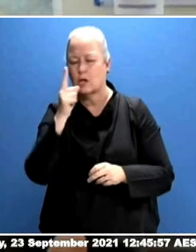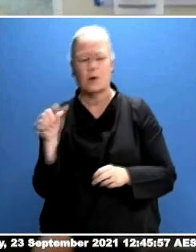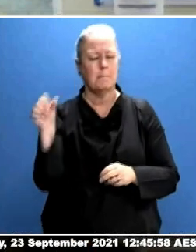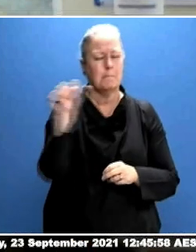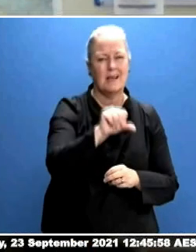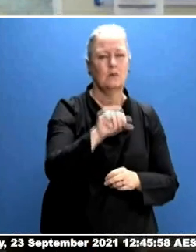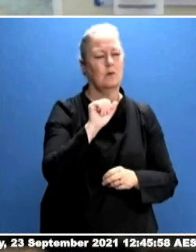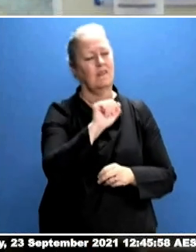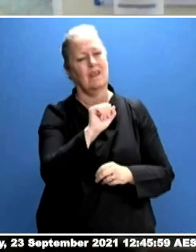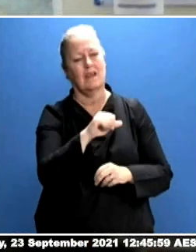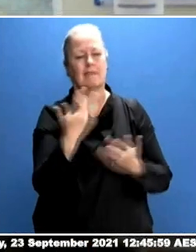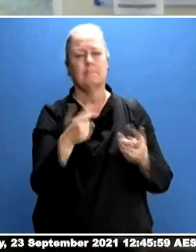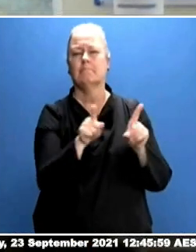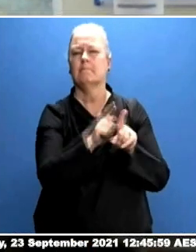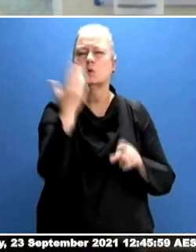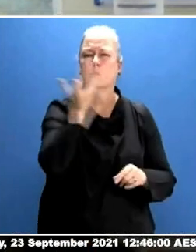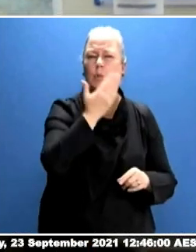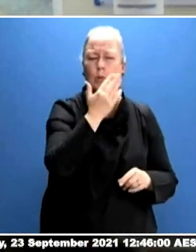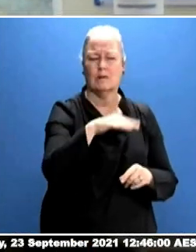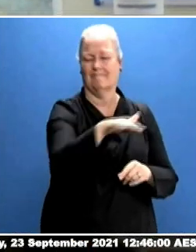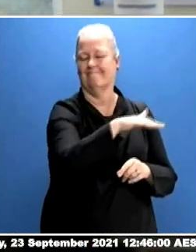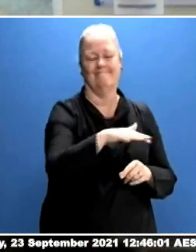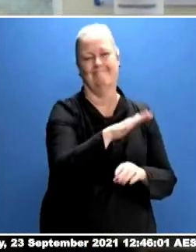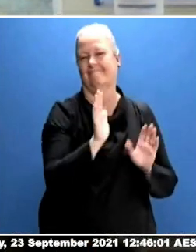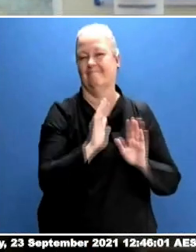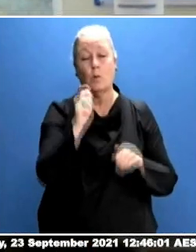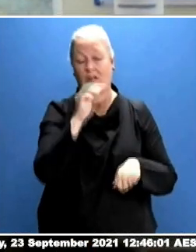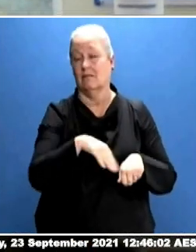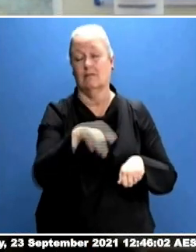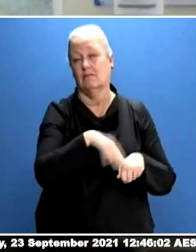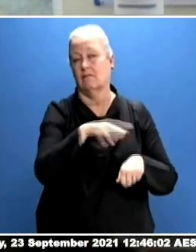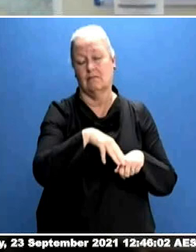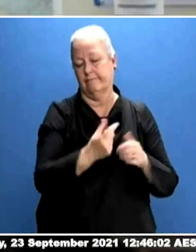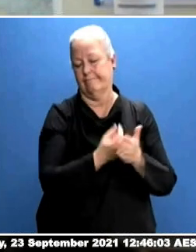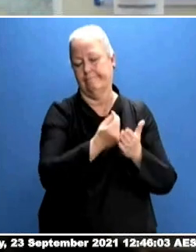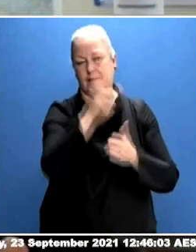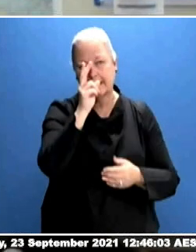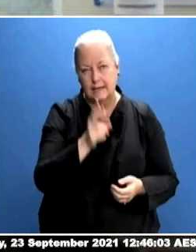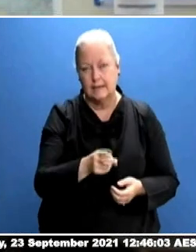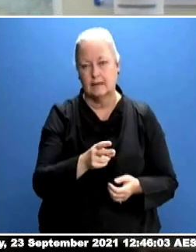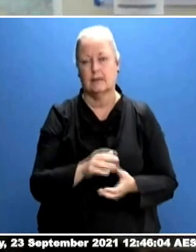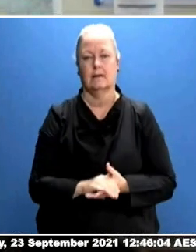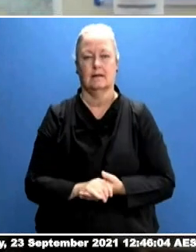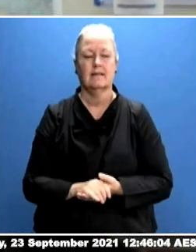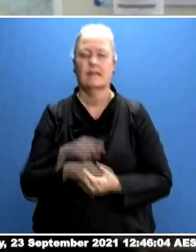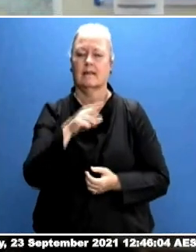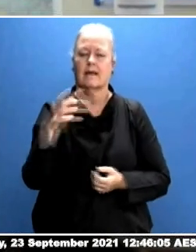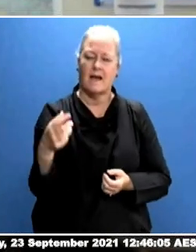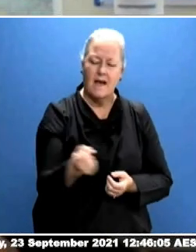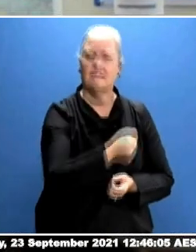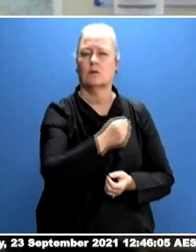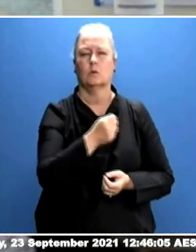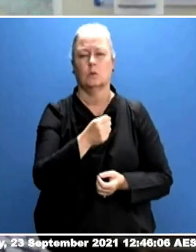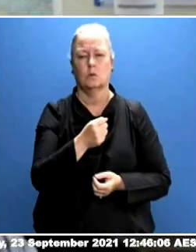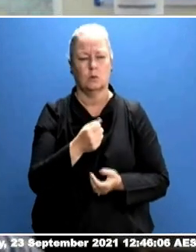situation, in Darwin, where they have to go into re-engagement